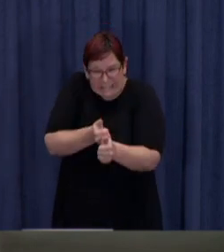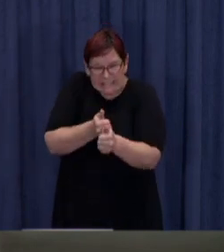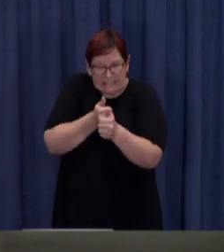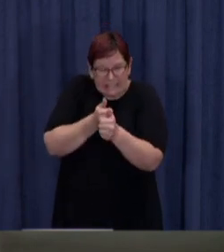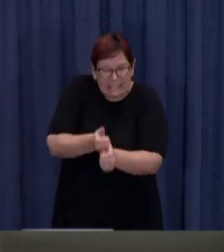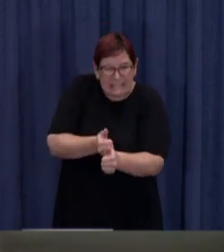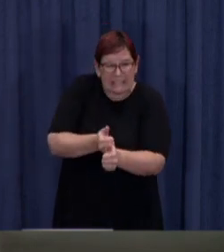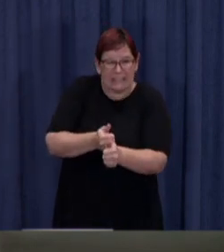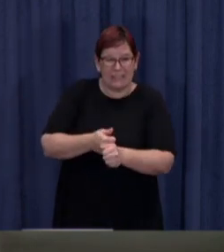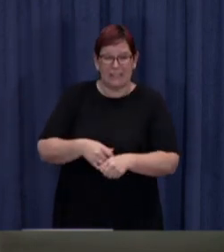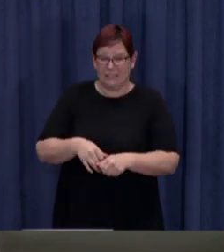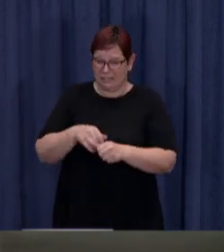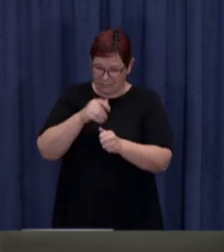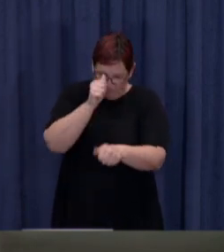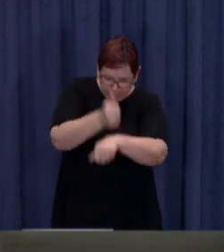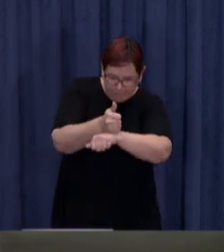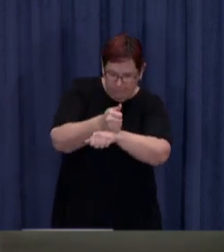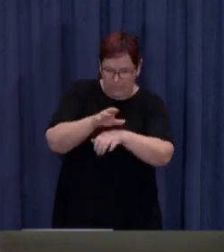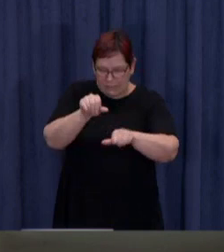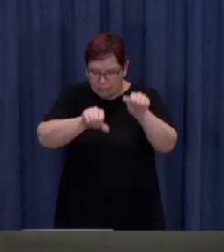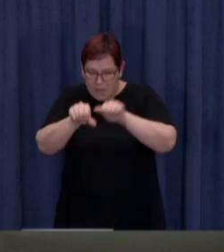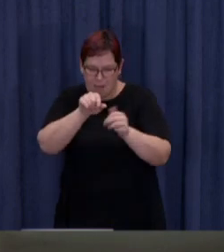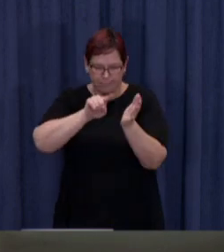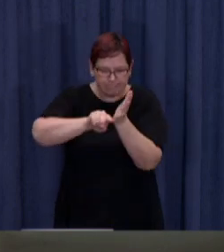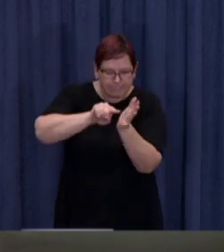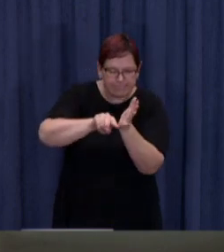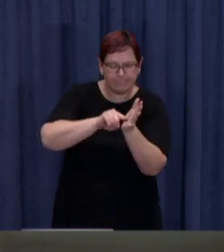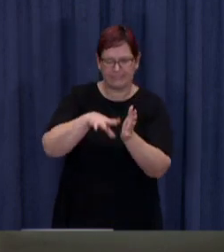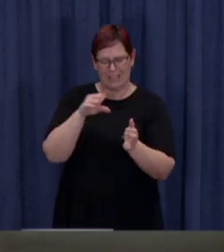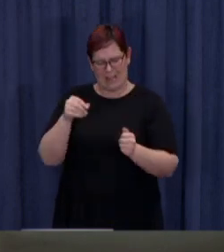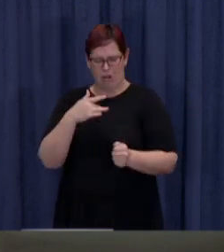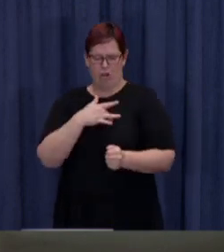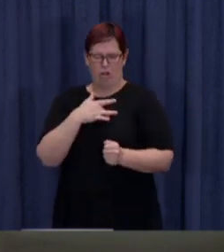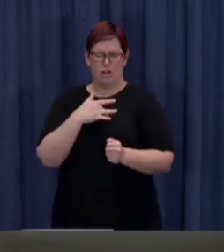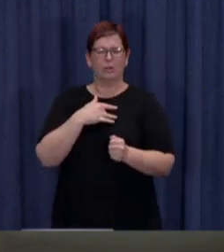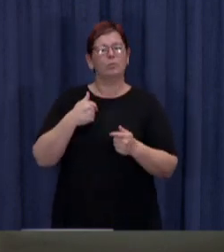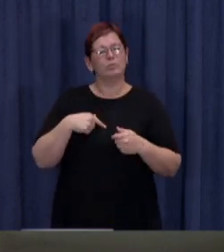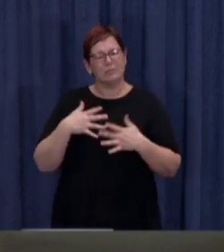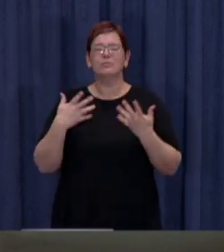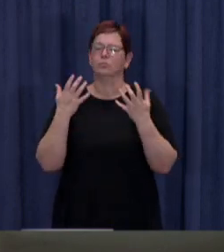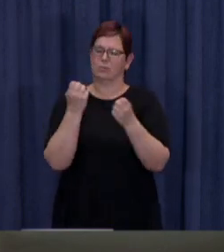difference on bringing this sad chapter to an end as quickly as possible